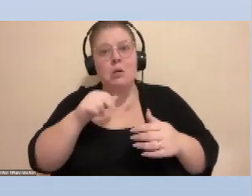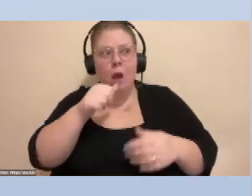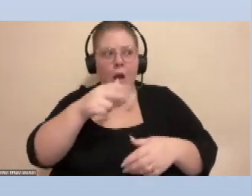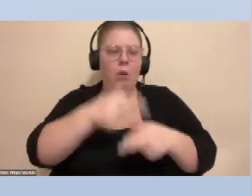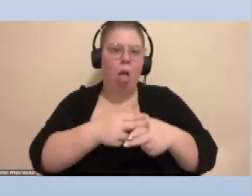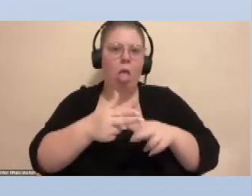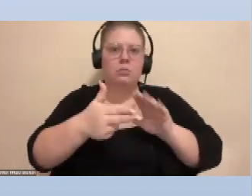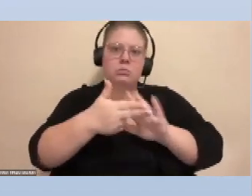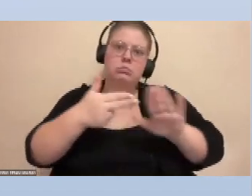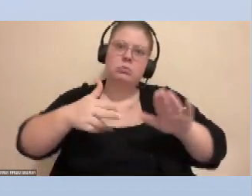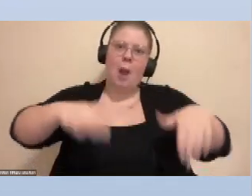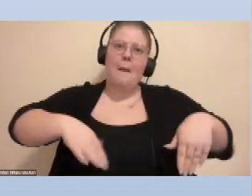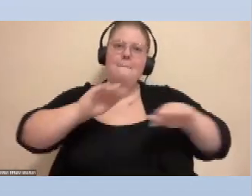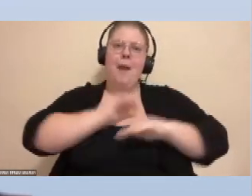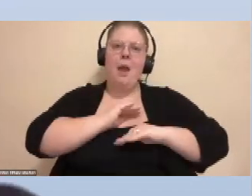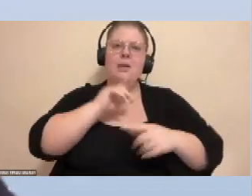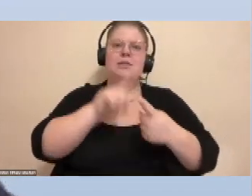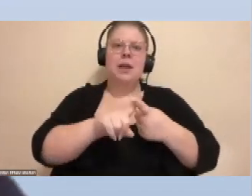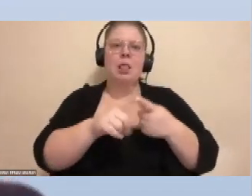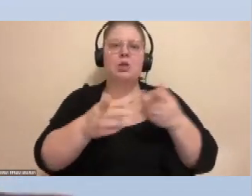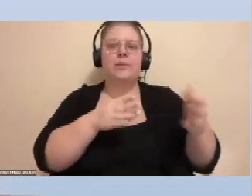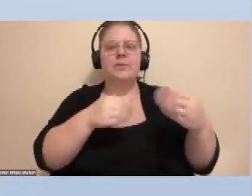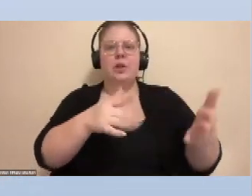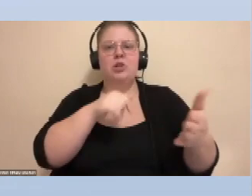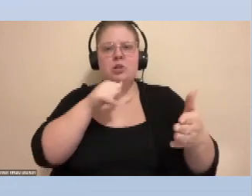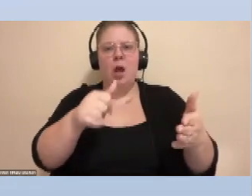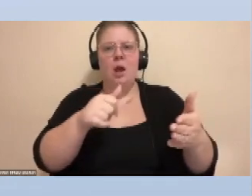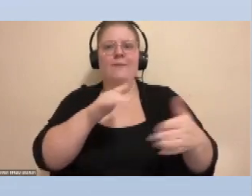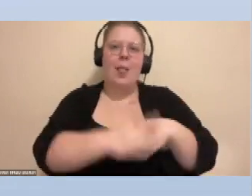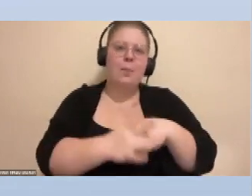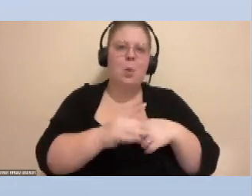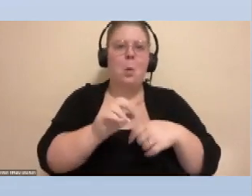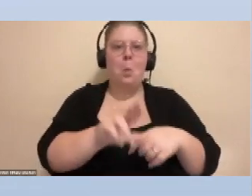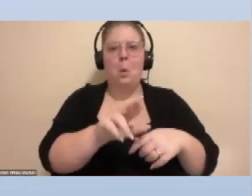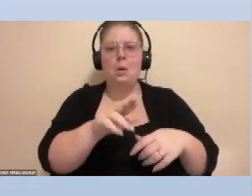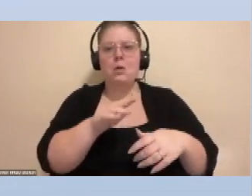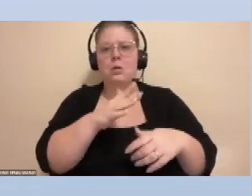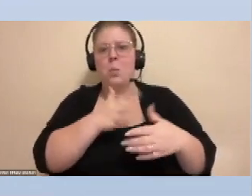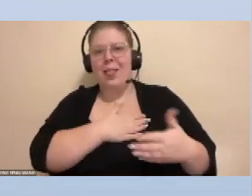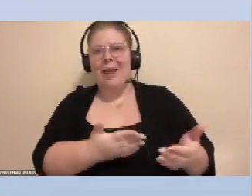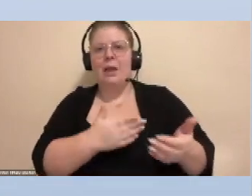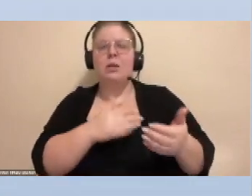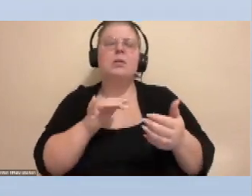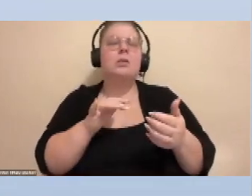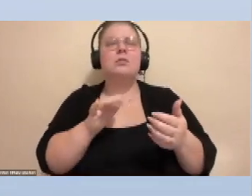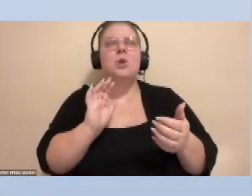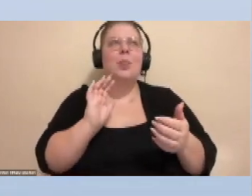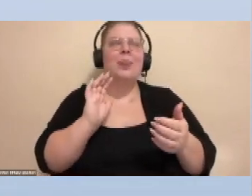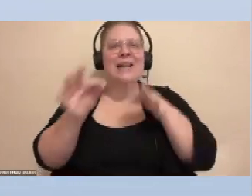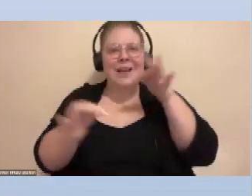That's not how we typically think of unmet or met need. And yet that, that